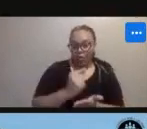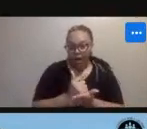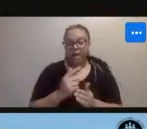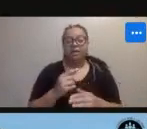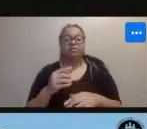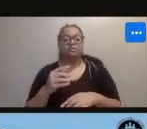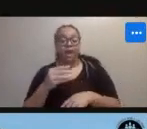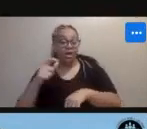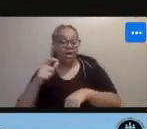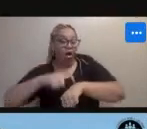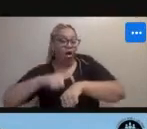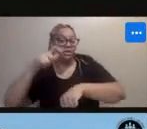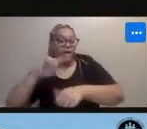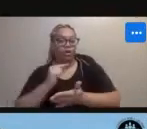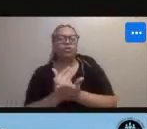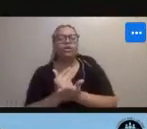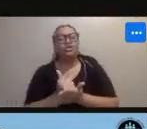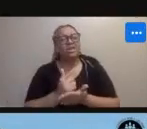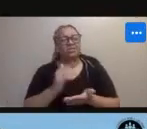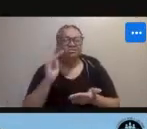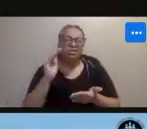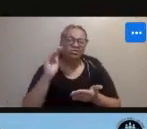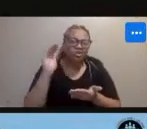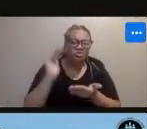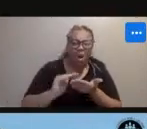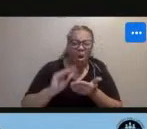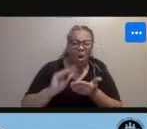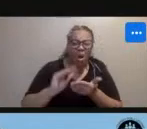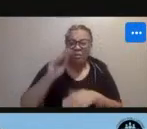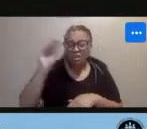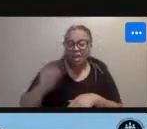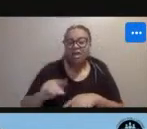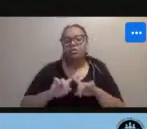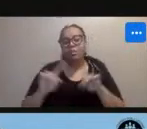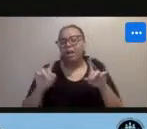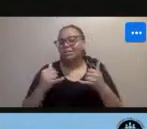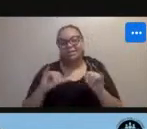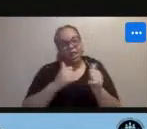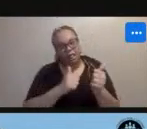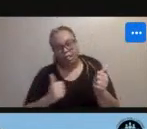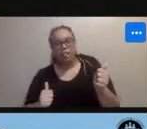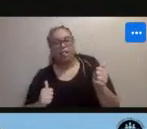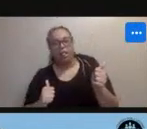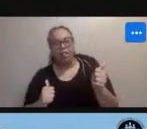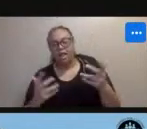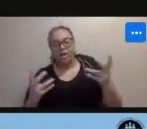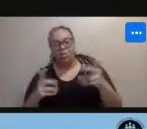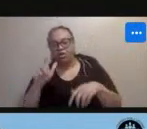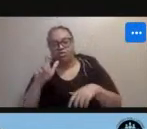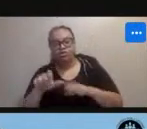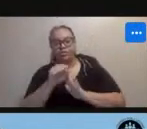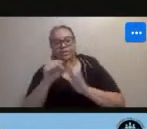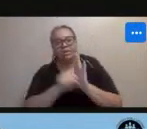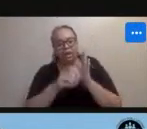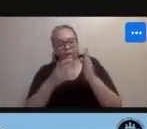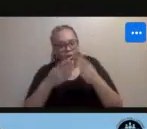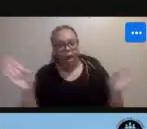CARD BOTH ON THE ON TRACK TO GRADUATE AT ALL 9TH GRADE AND